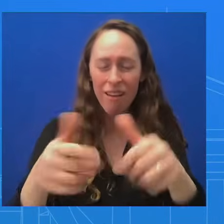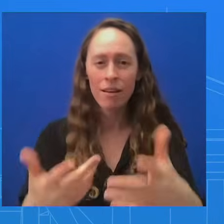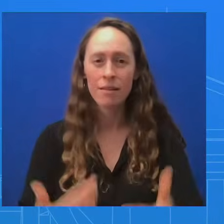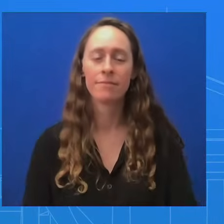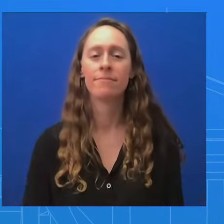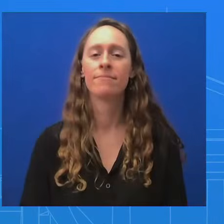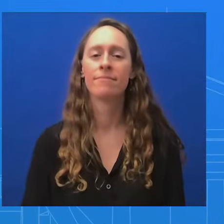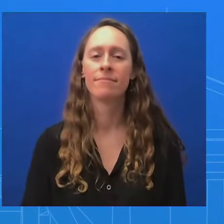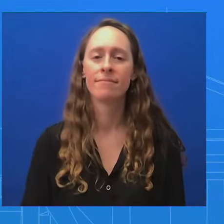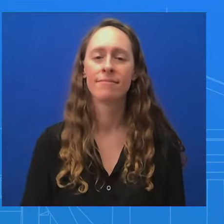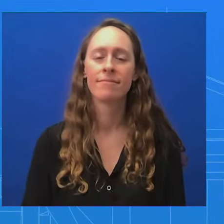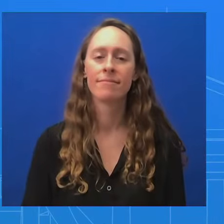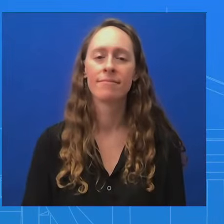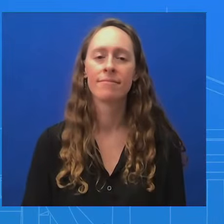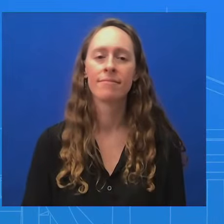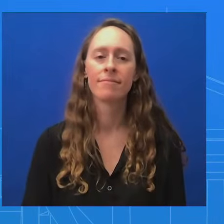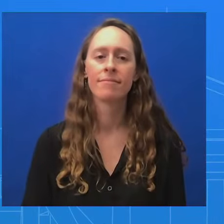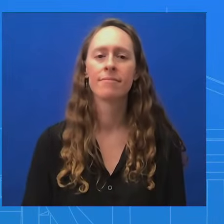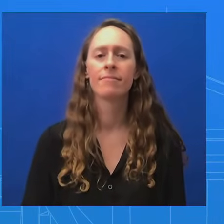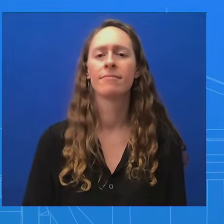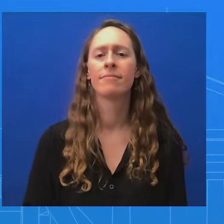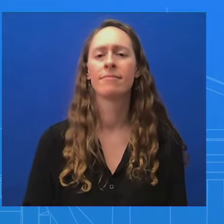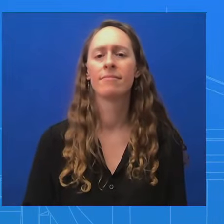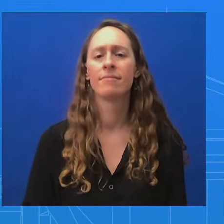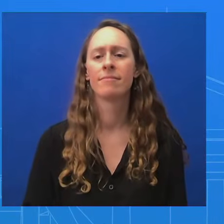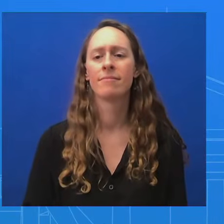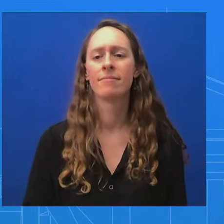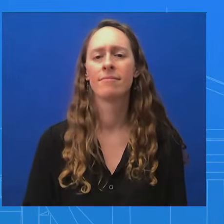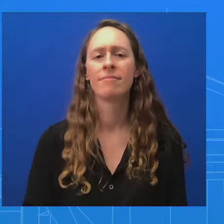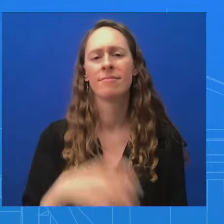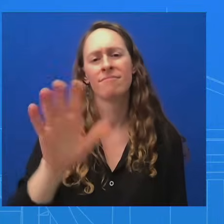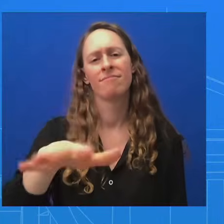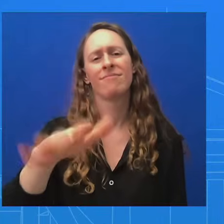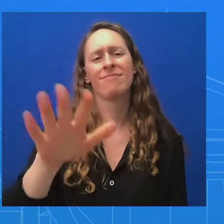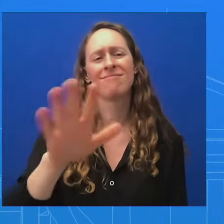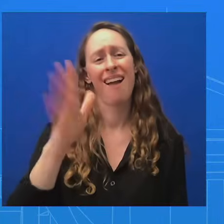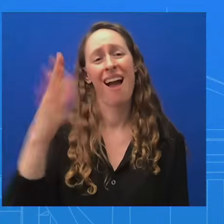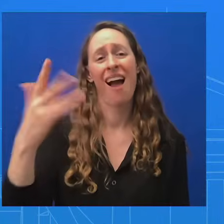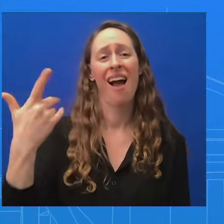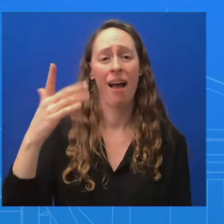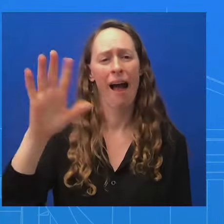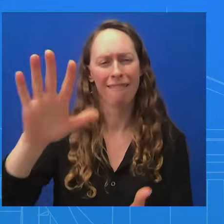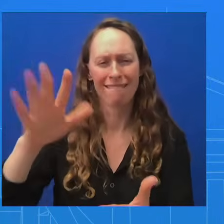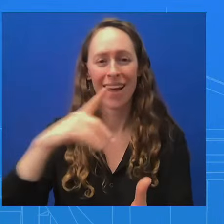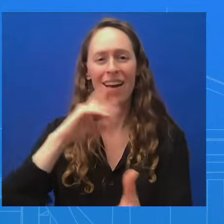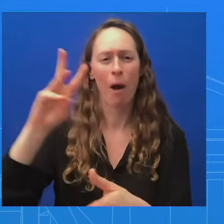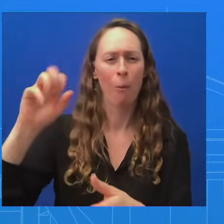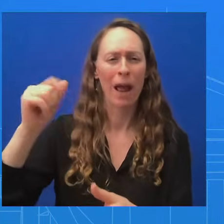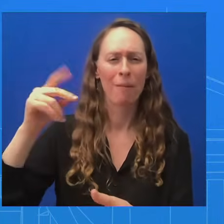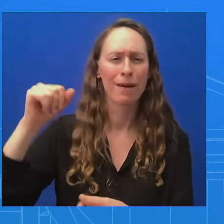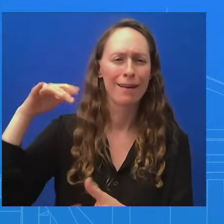Mr. Kirby: I just got -- my throat caught, and I -- I got caught on my word. We want -- we obviously are not seeking a conflict with the Houthis or a war in Yemen.